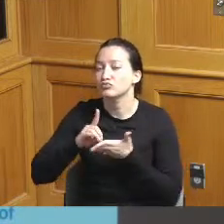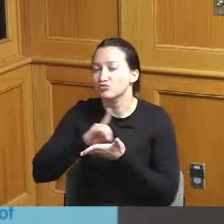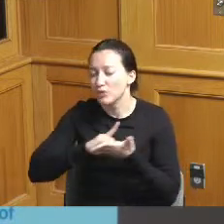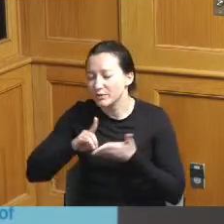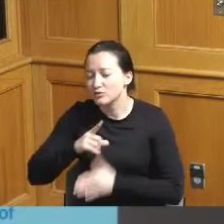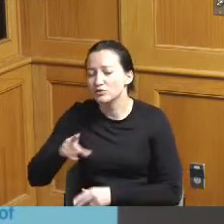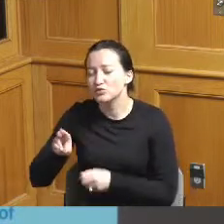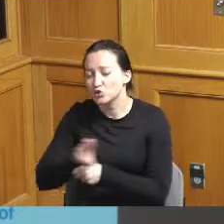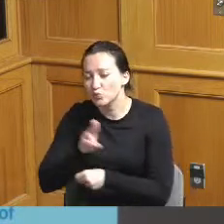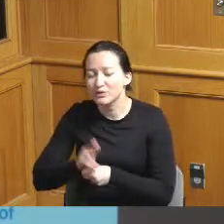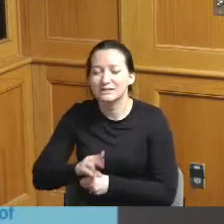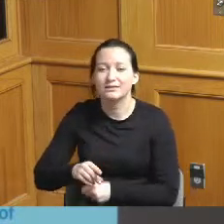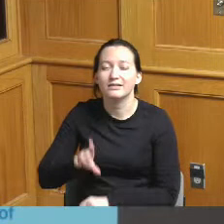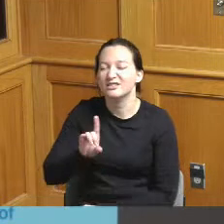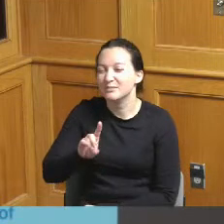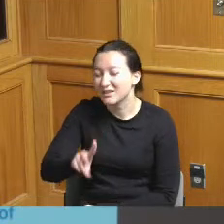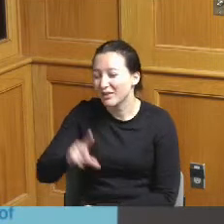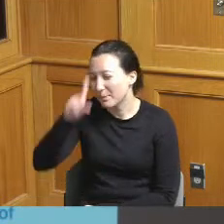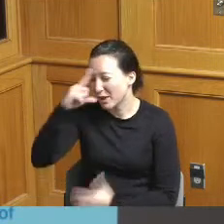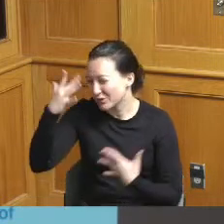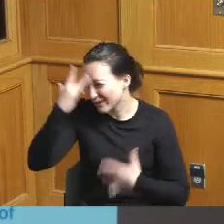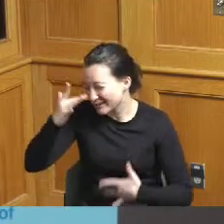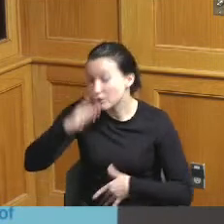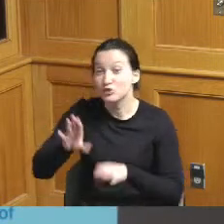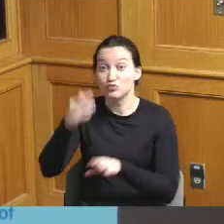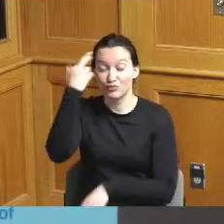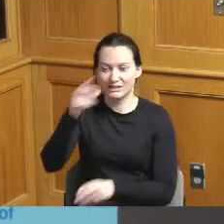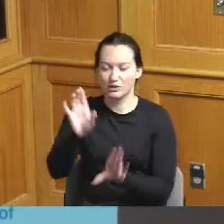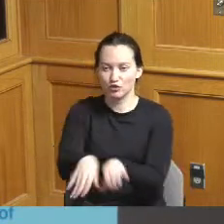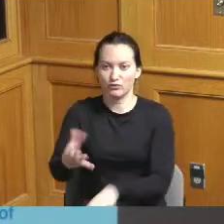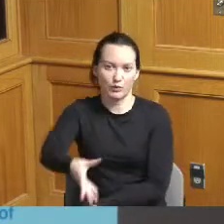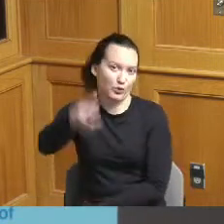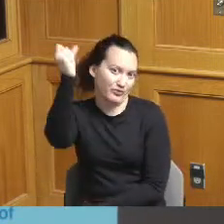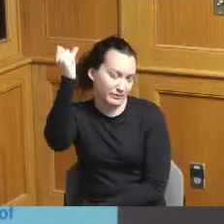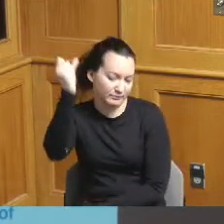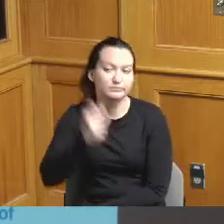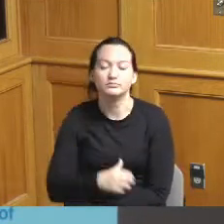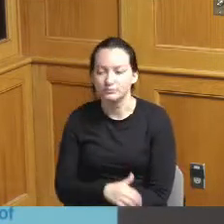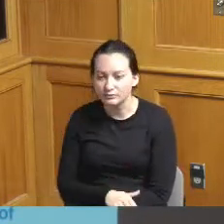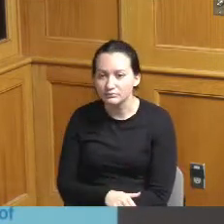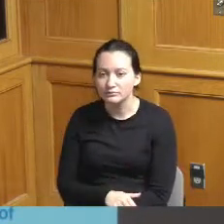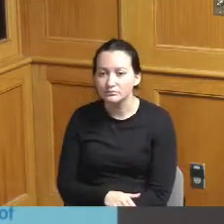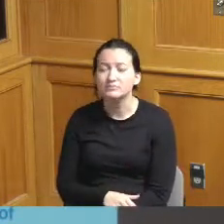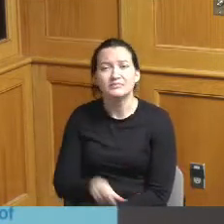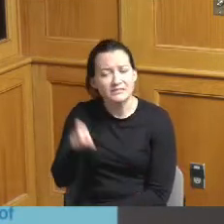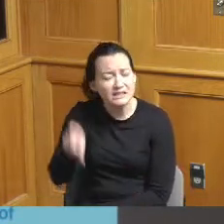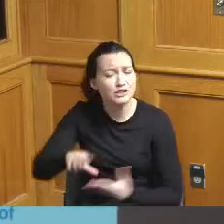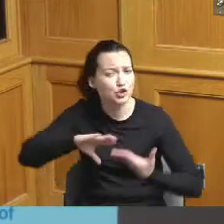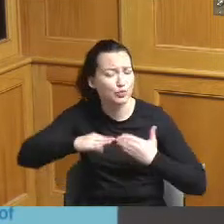violence or mental illness as the reason children were removed High needs in our community result in